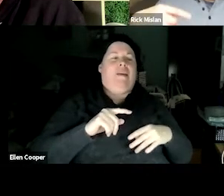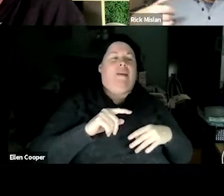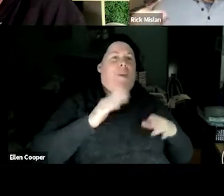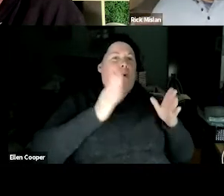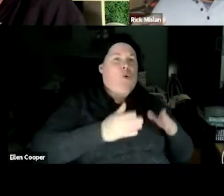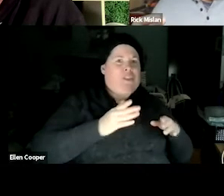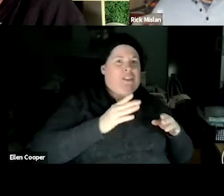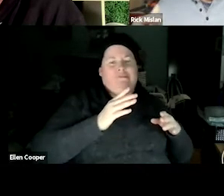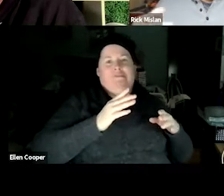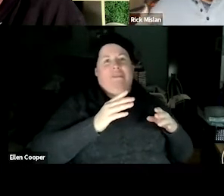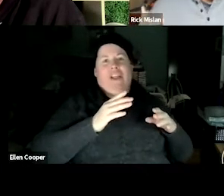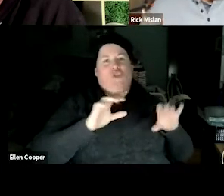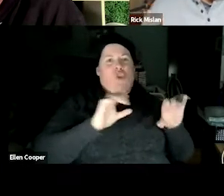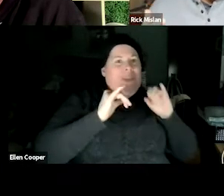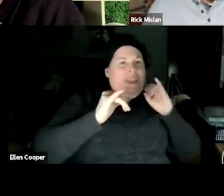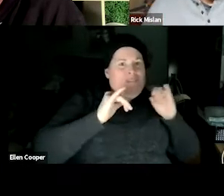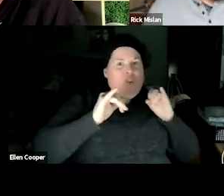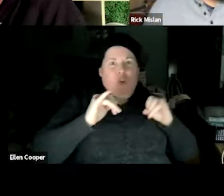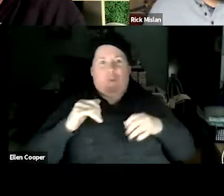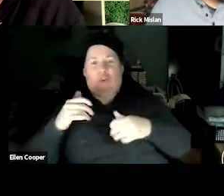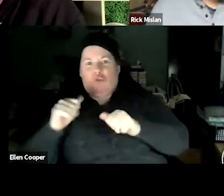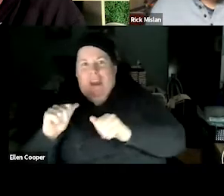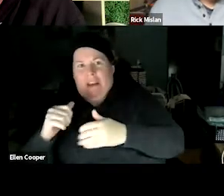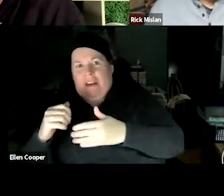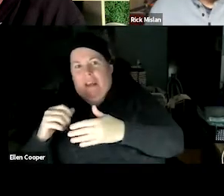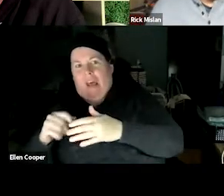Rick Mislan: You know, again, we're trying in this class, especially is just to show that